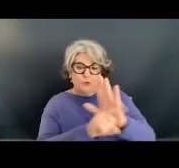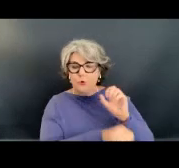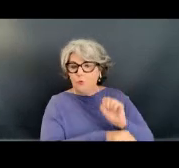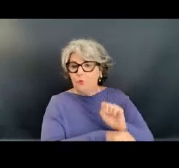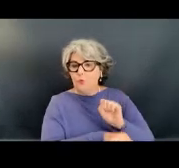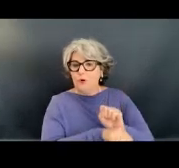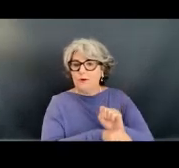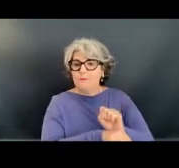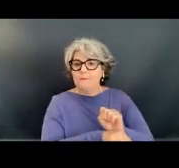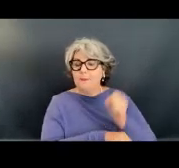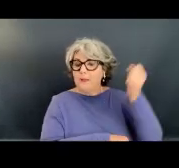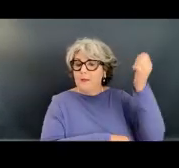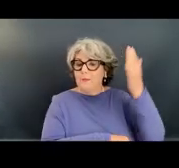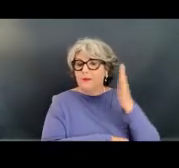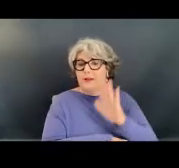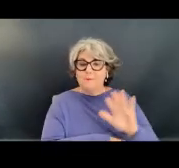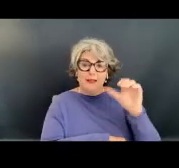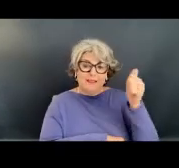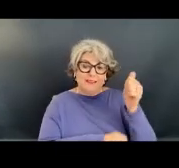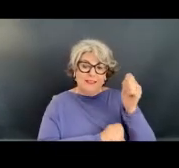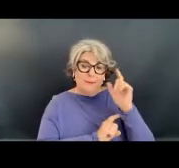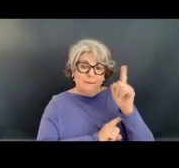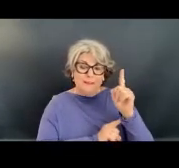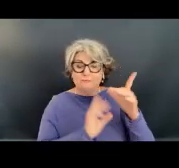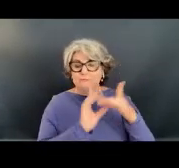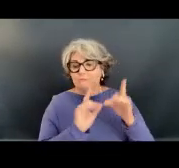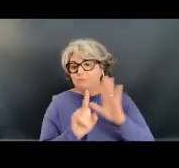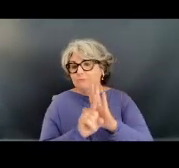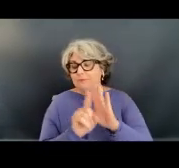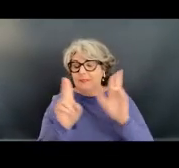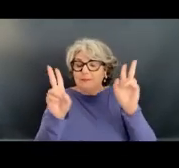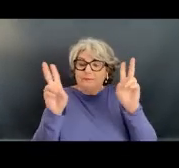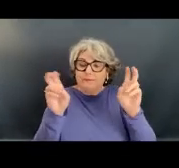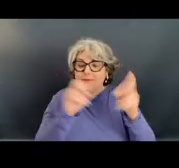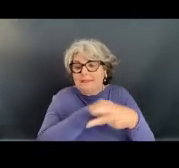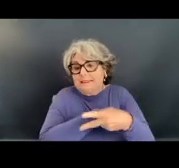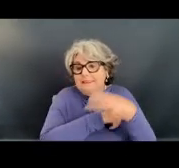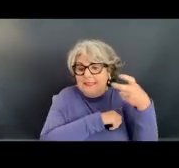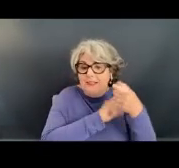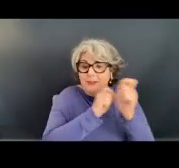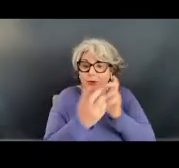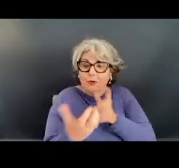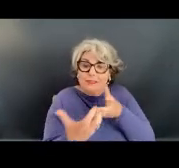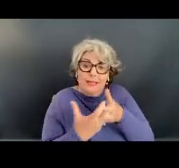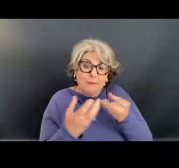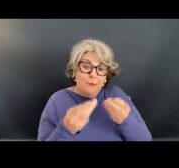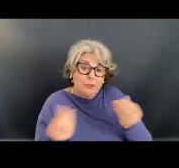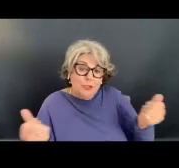Presenters are gonna have about 10 minutes to share their stealable or adaptable solution, and we'll have a two to three